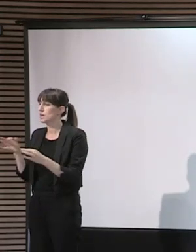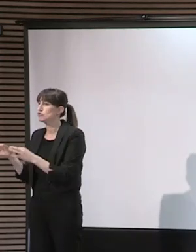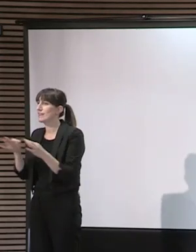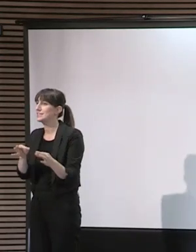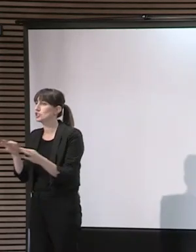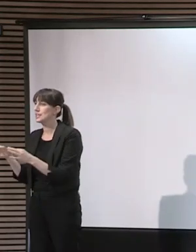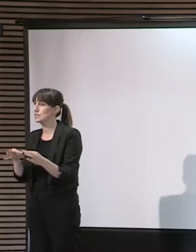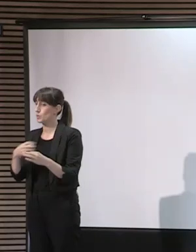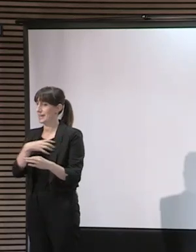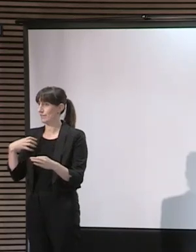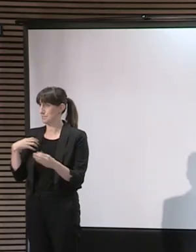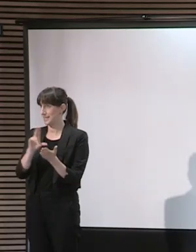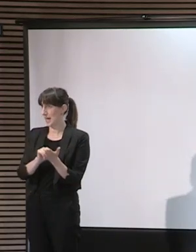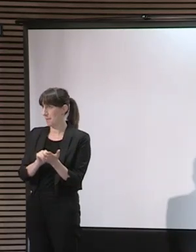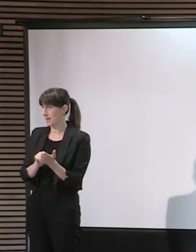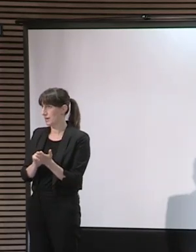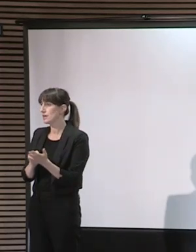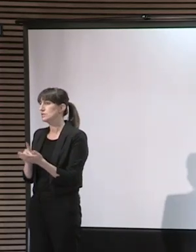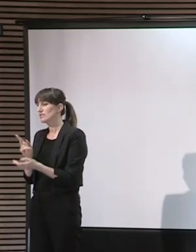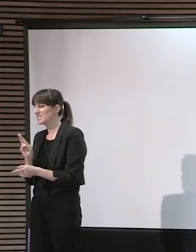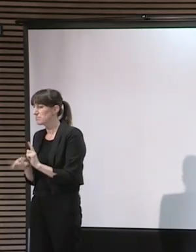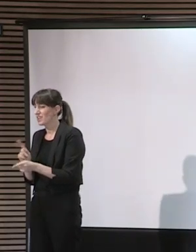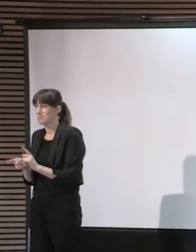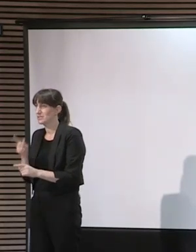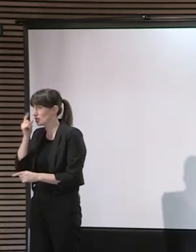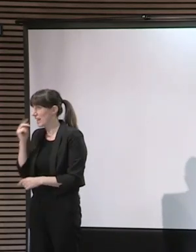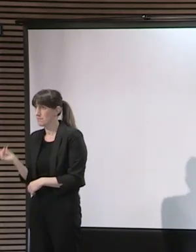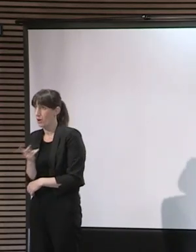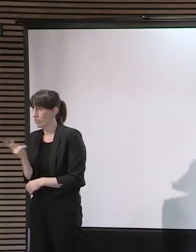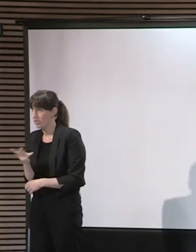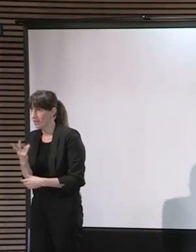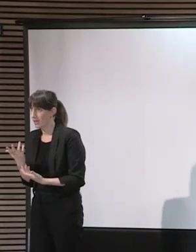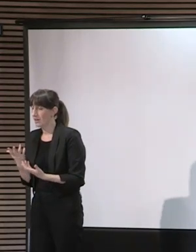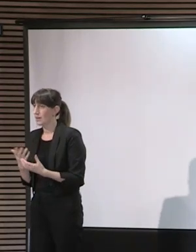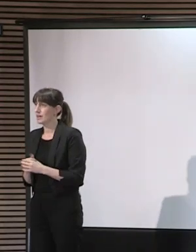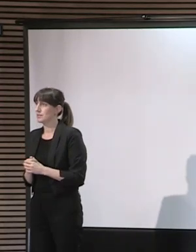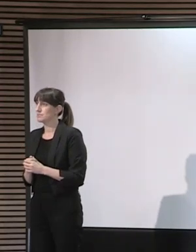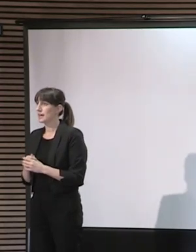contact-tracing app by the Ministry of Health came in was that there would be that period of transition. What the